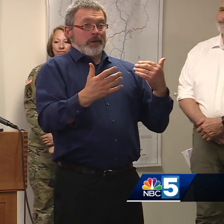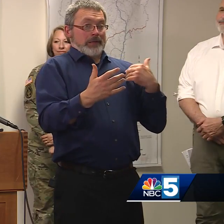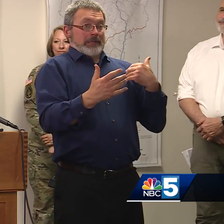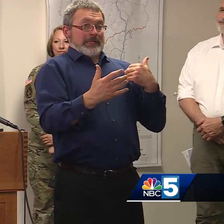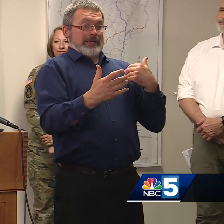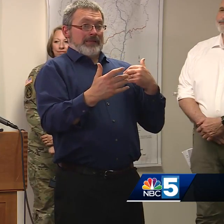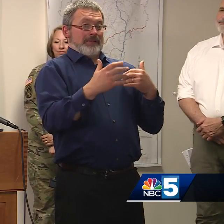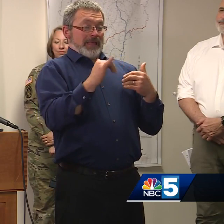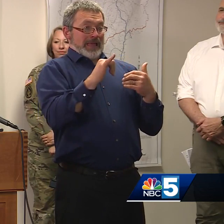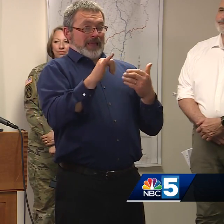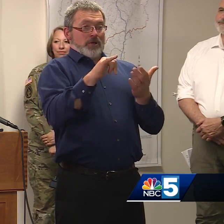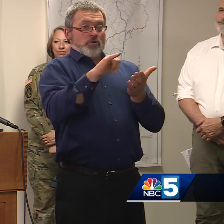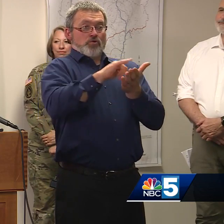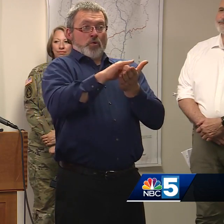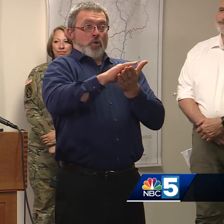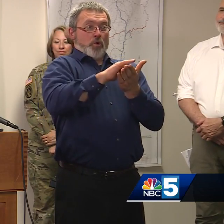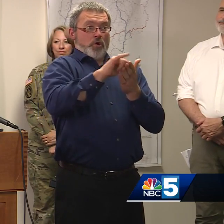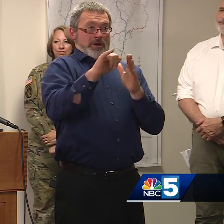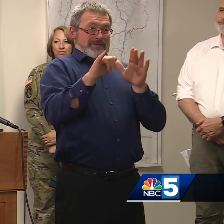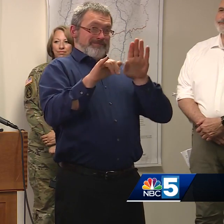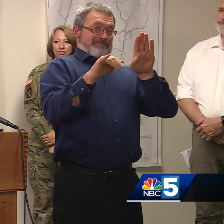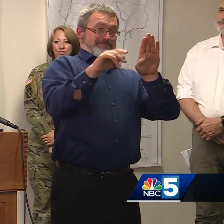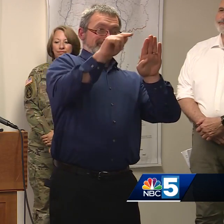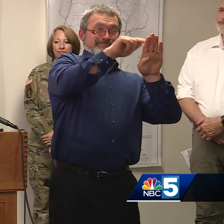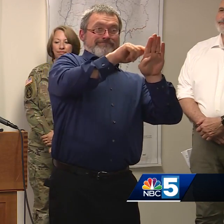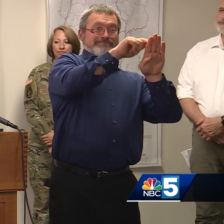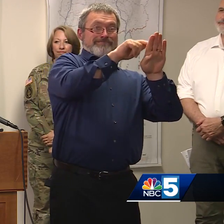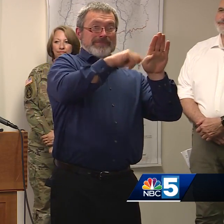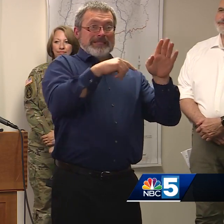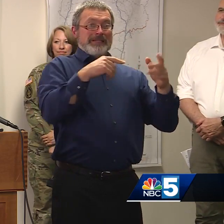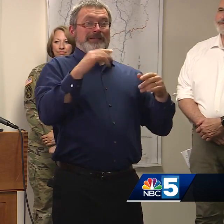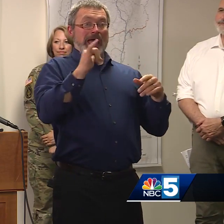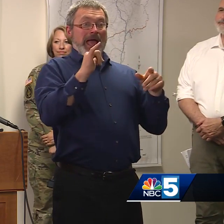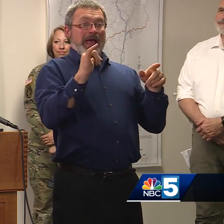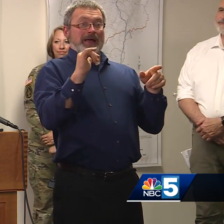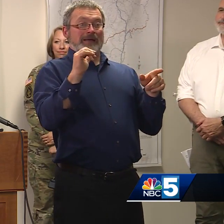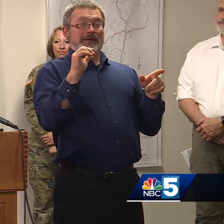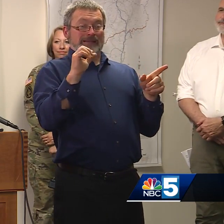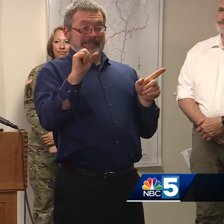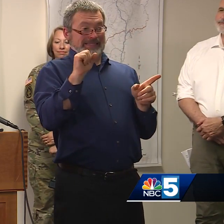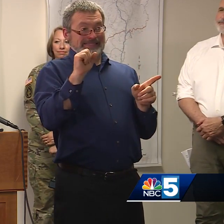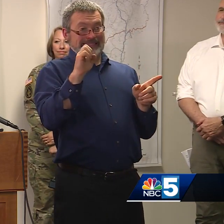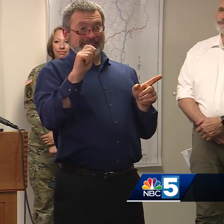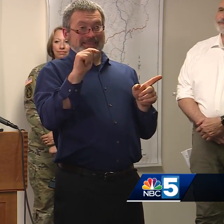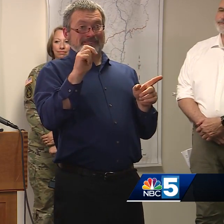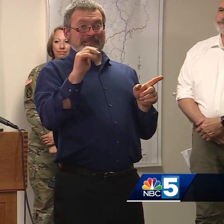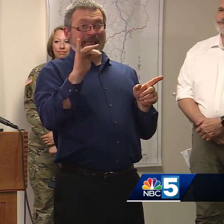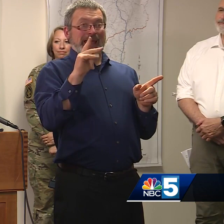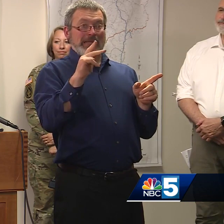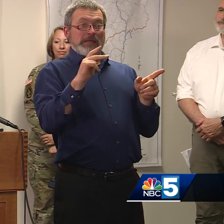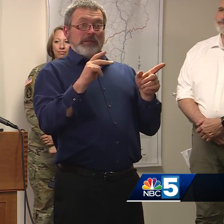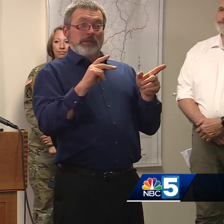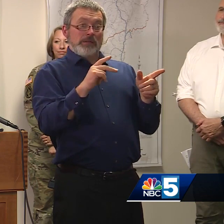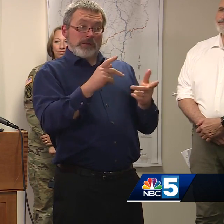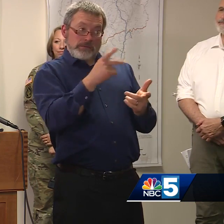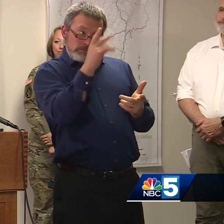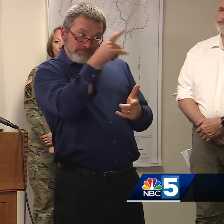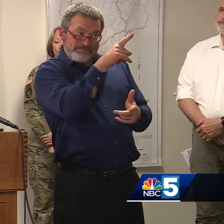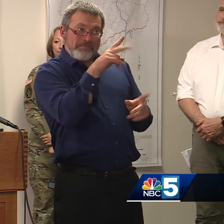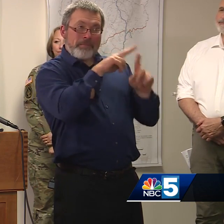NORTHERN NEW YORK ALSO FACING FLOOD DAMAGES IN JULY 2ND. I KNOW REPRESENTATIVE STEFANIK IS IS LOOKING INTO SUPPLEMENTAL FUNDING AS WELL.